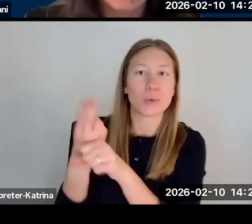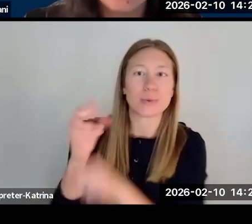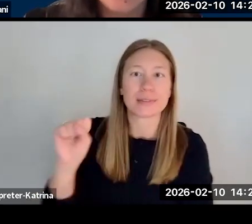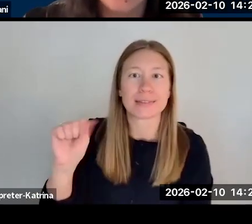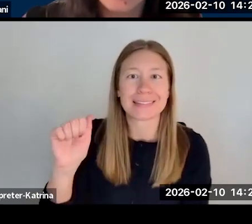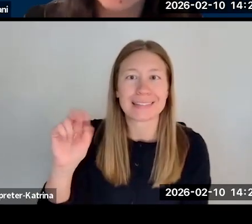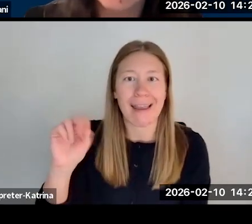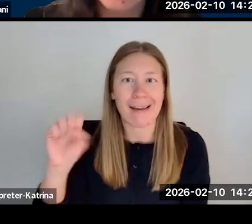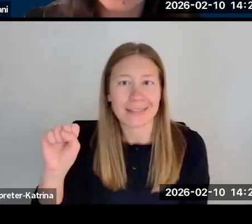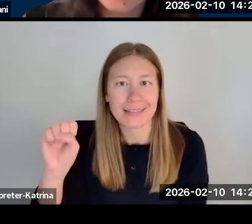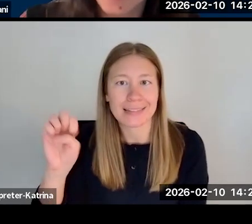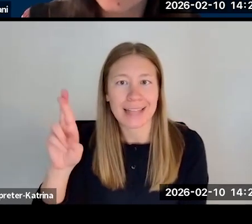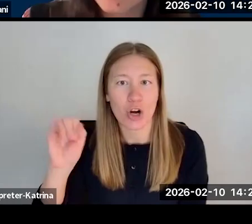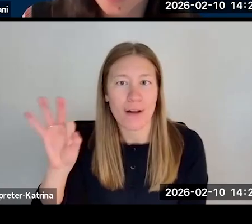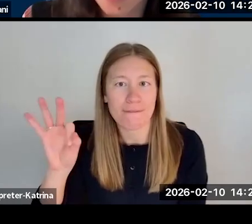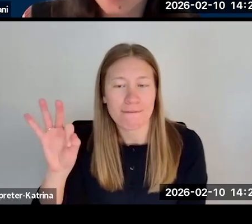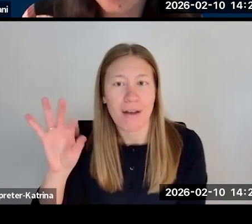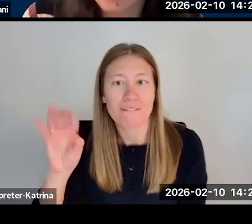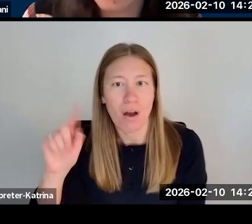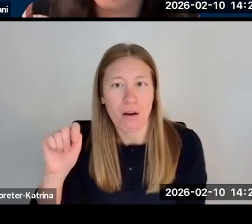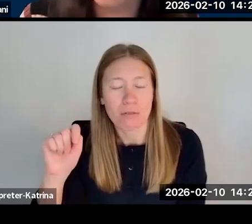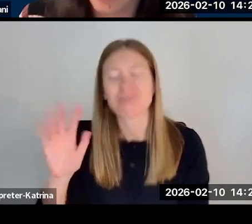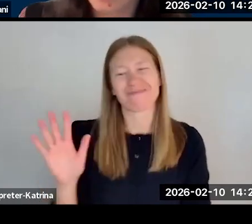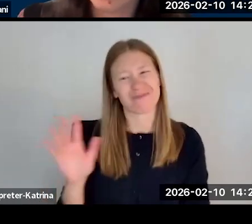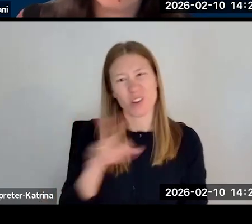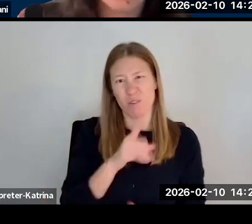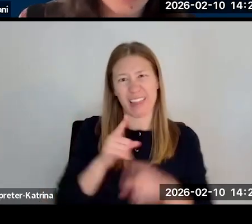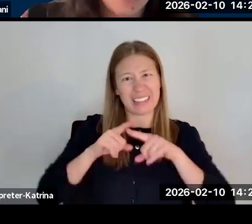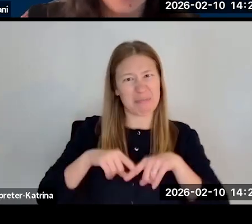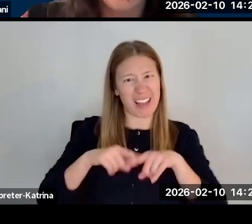because readability depends on a lot of different factors.